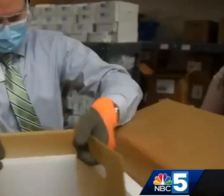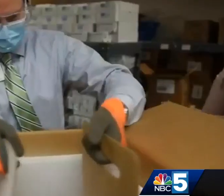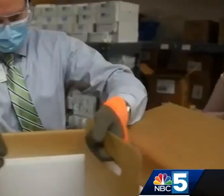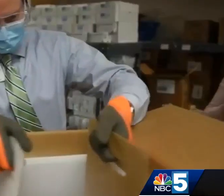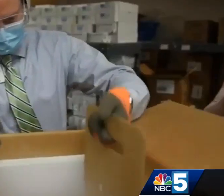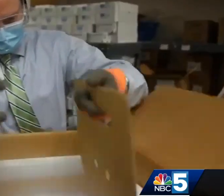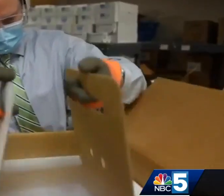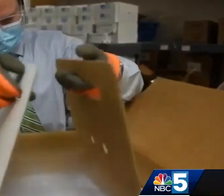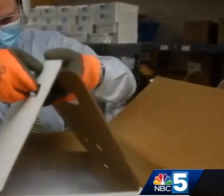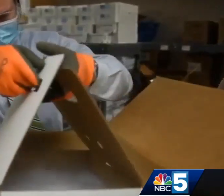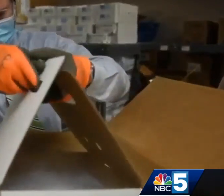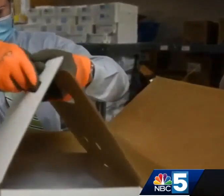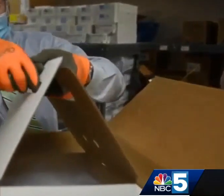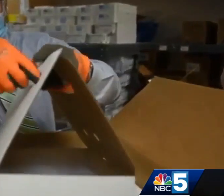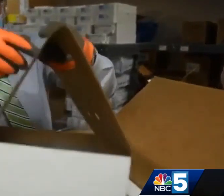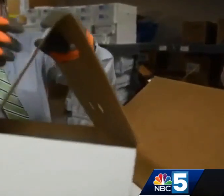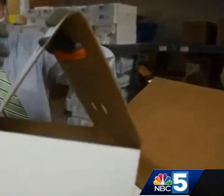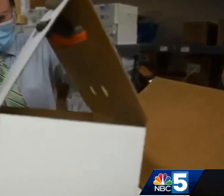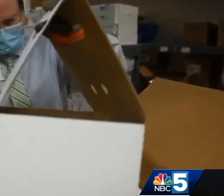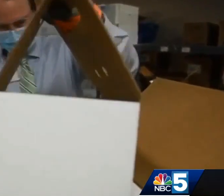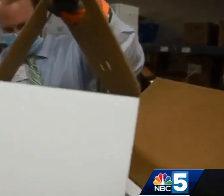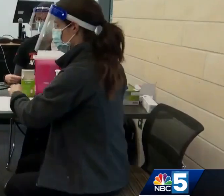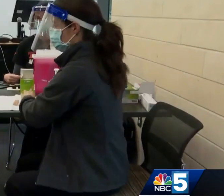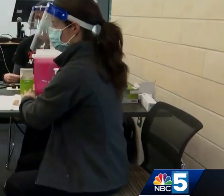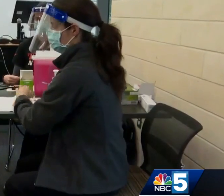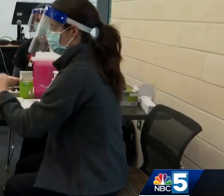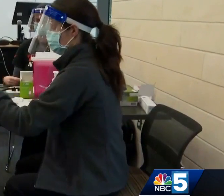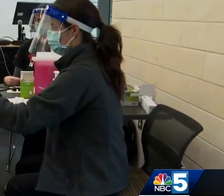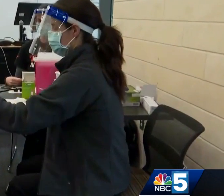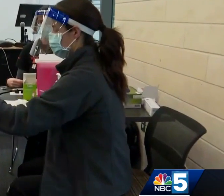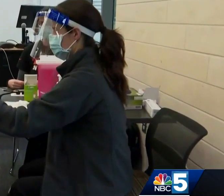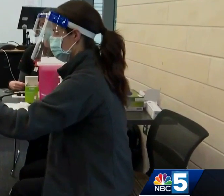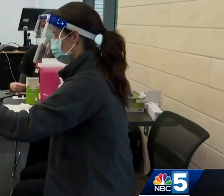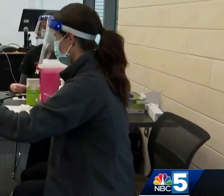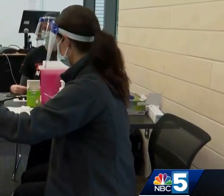ON WEDNESDAY VERMONT RECEIVED MORE THAN 11 THOUSAND DOSES OF THE MODERNA COVID- 19 VACCINE.